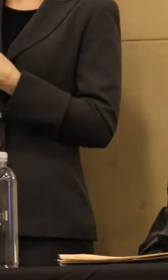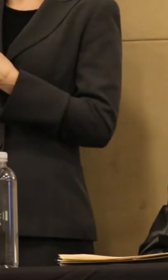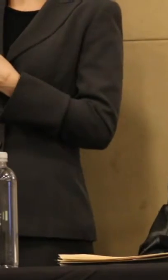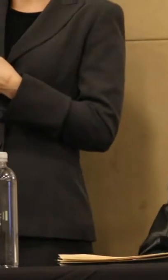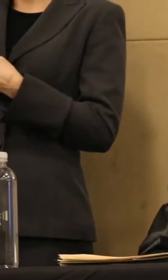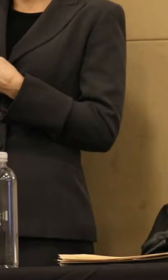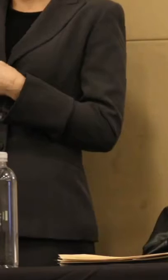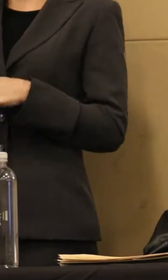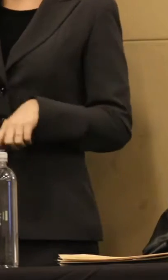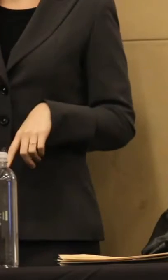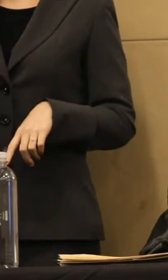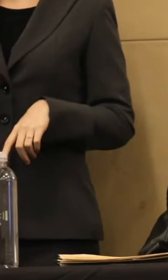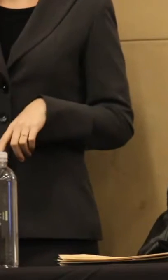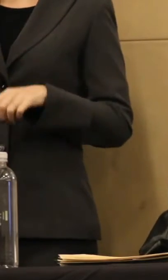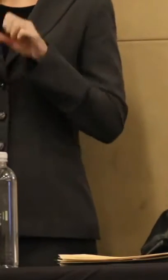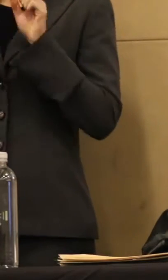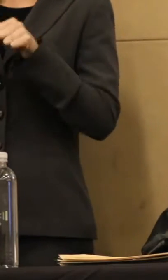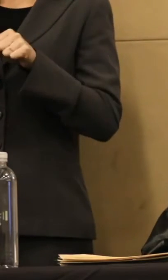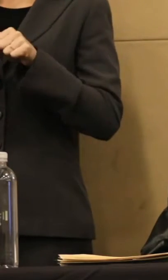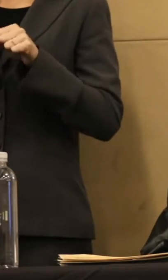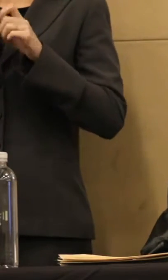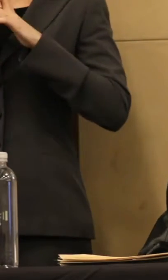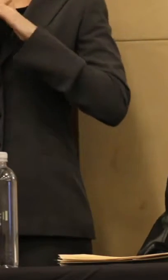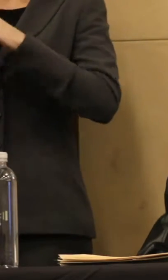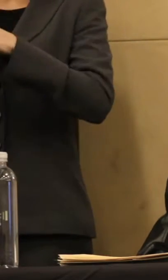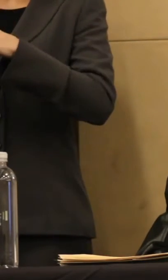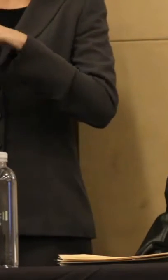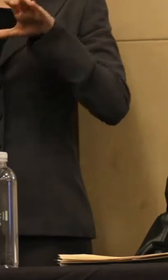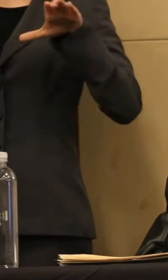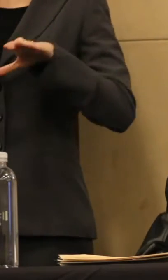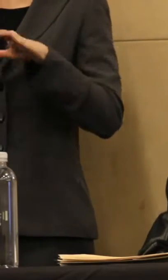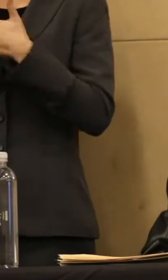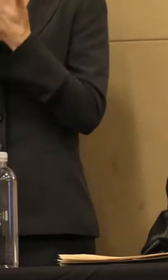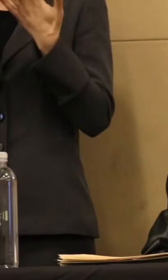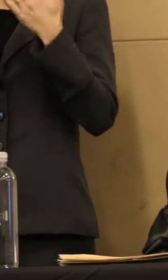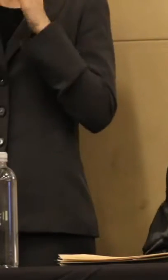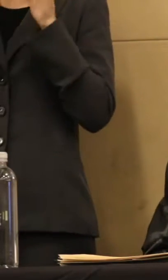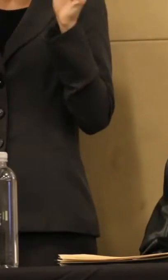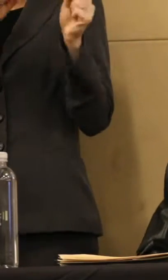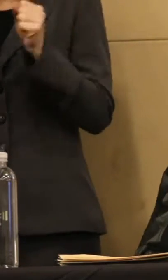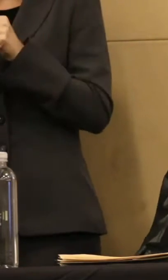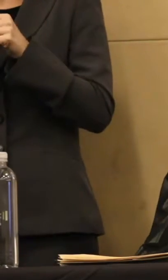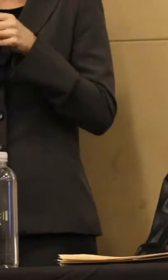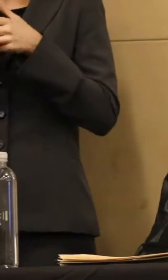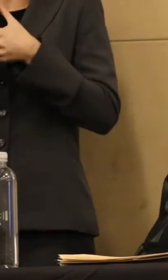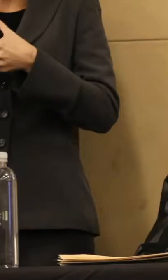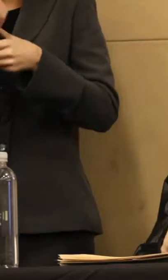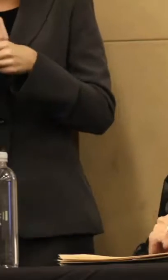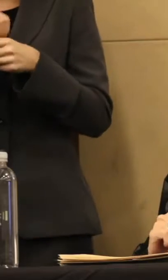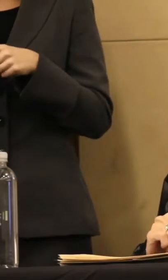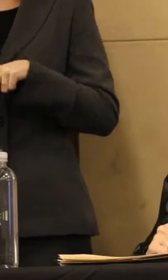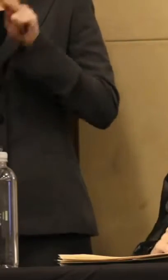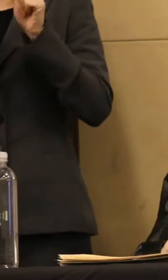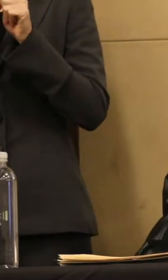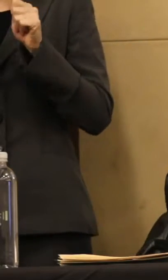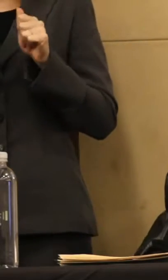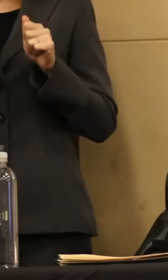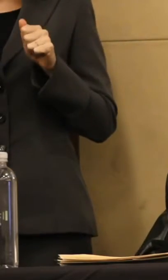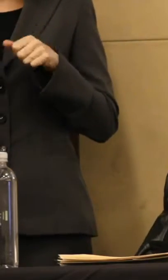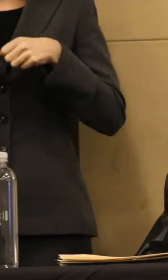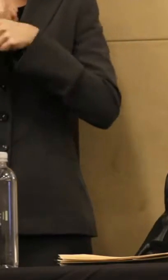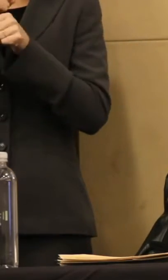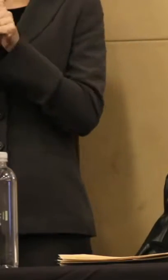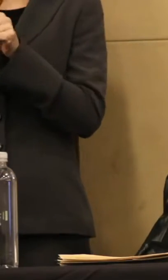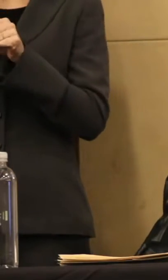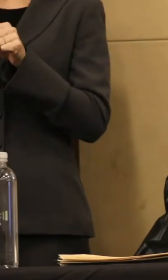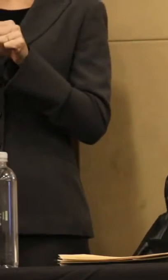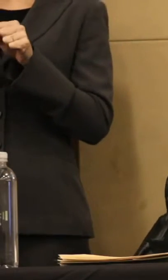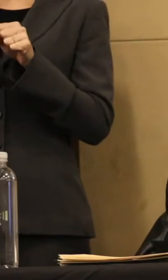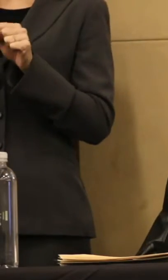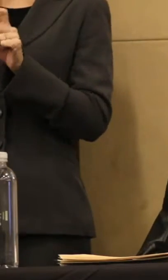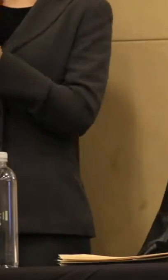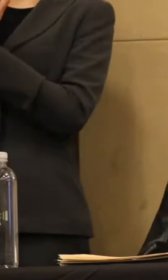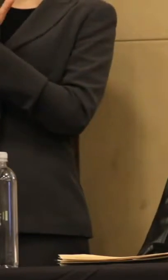diversity strategies and inclusion strategies to make sure that your whole company is disability